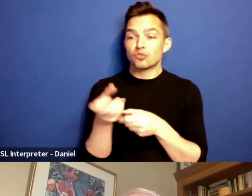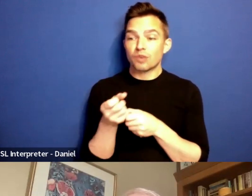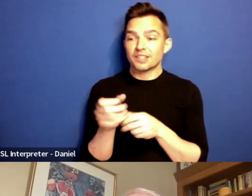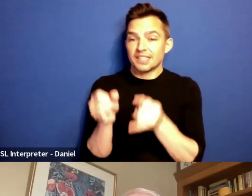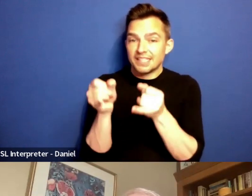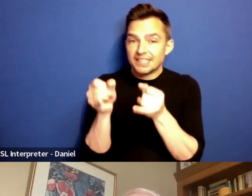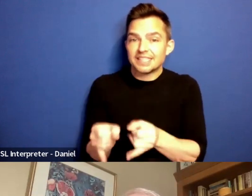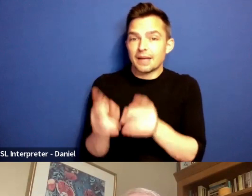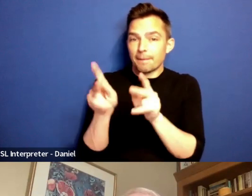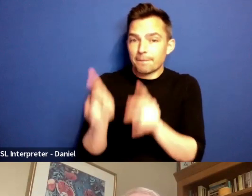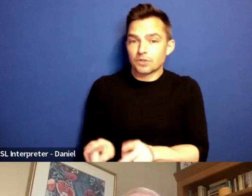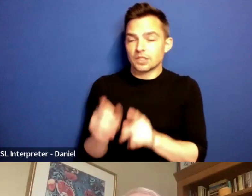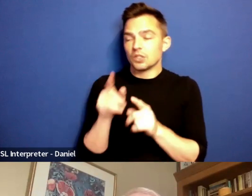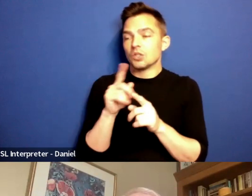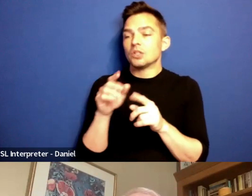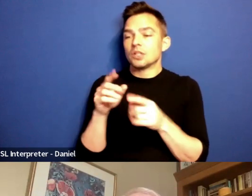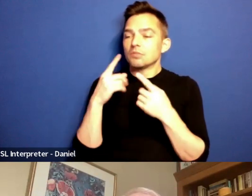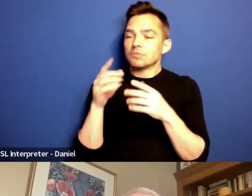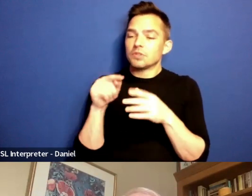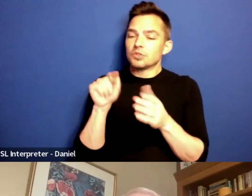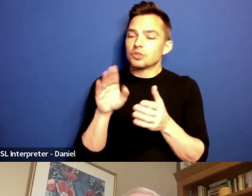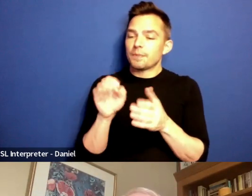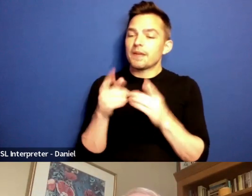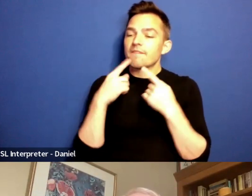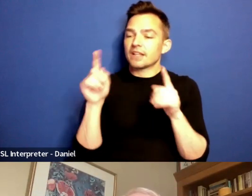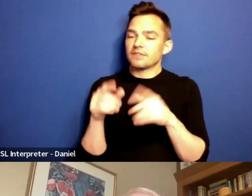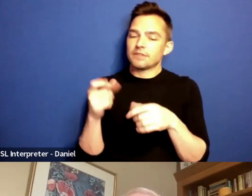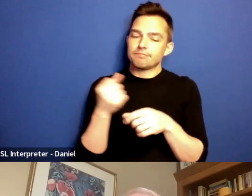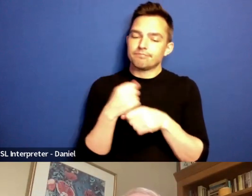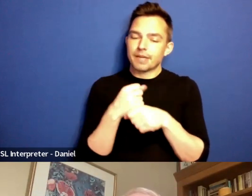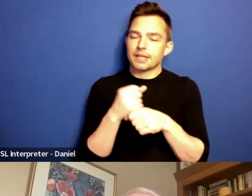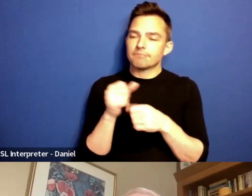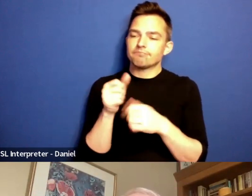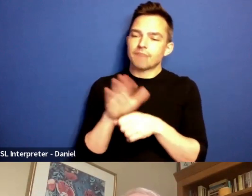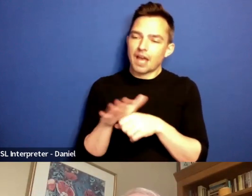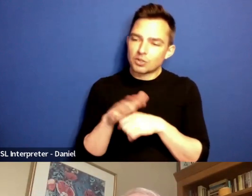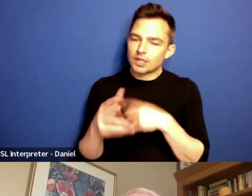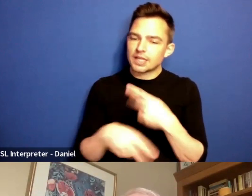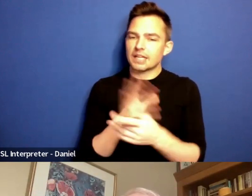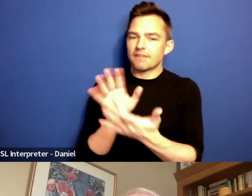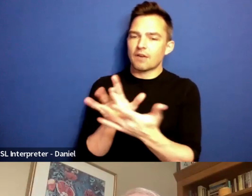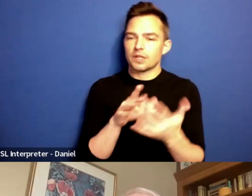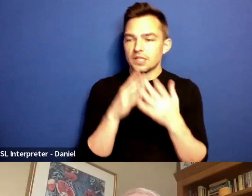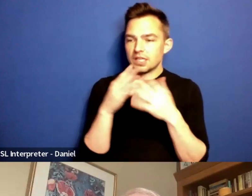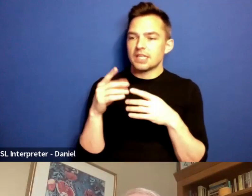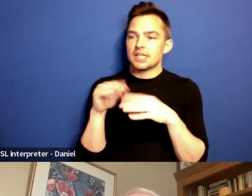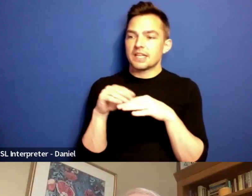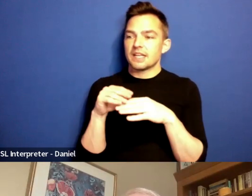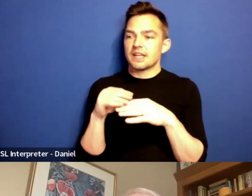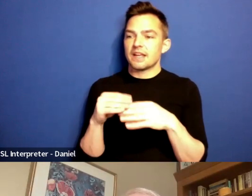effective in conducting adequate types of outreach that will be influential and getting a person from point A to point B.